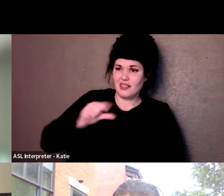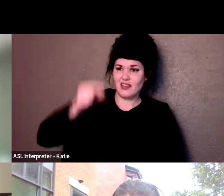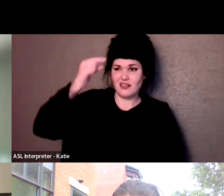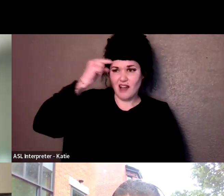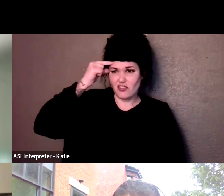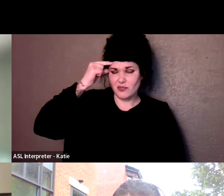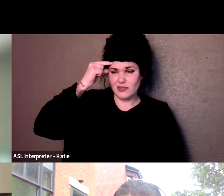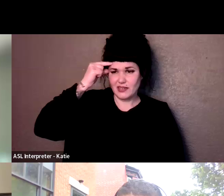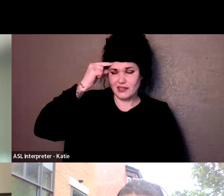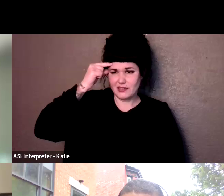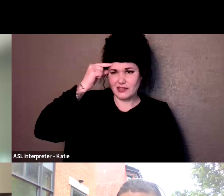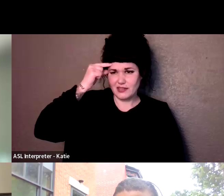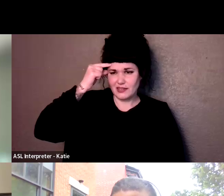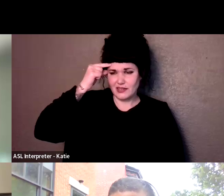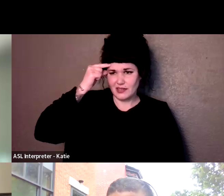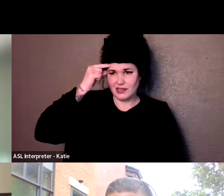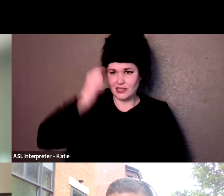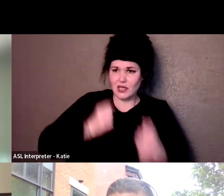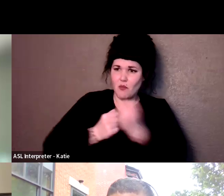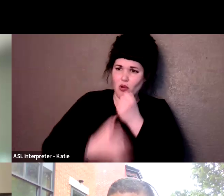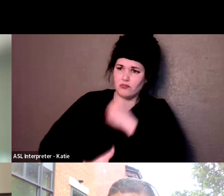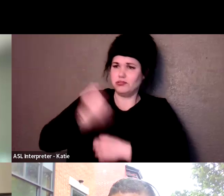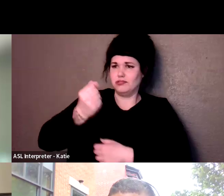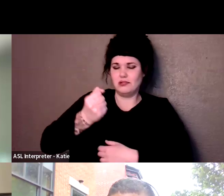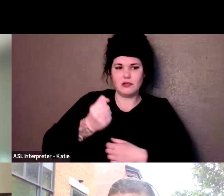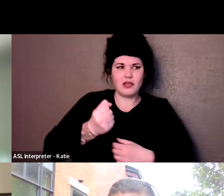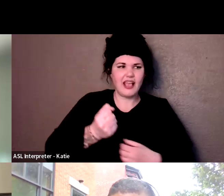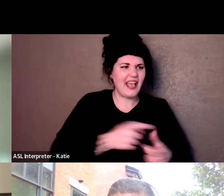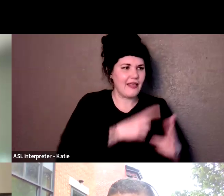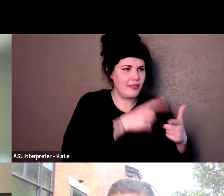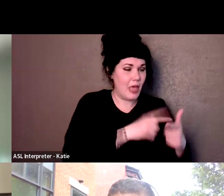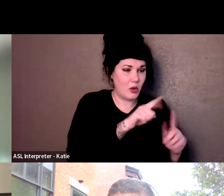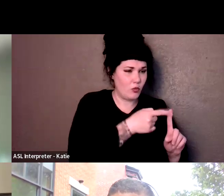don't need that support anymore." So I believe that's just a statement and a comment based on